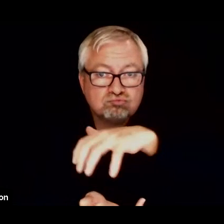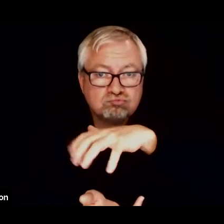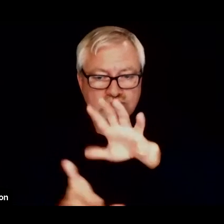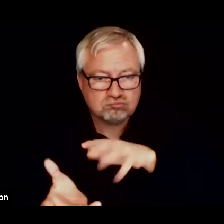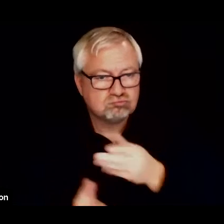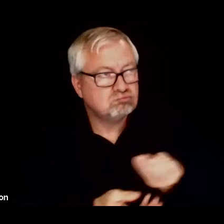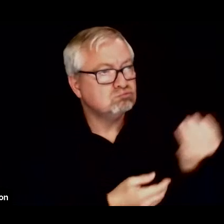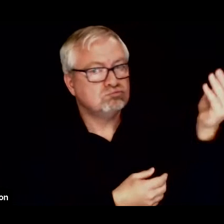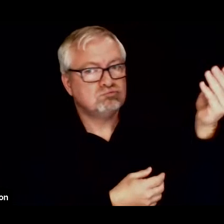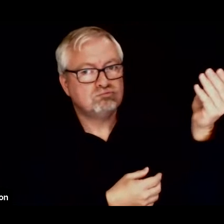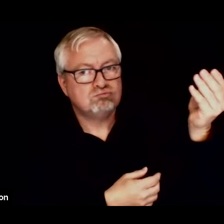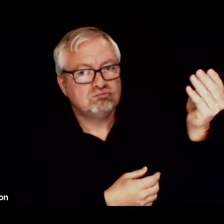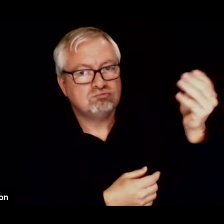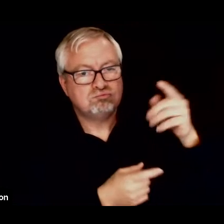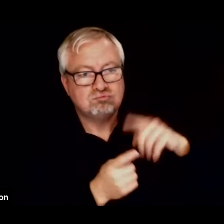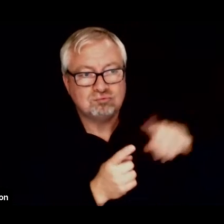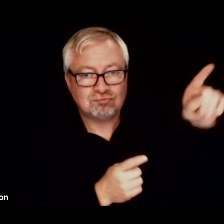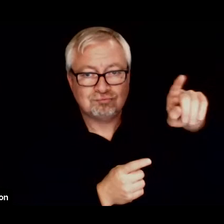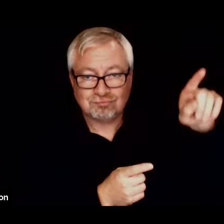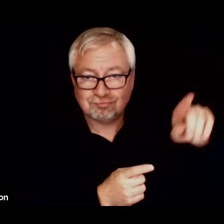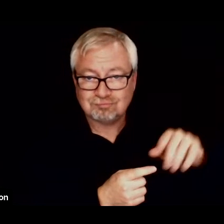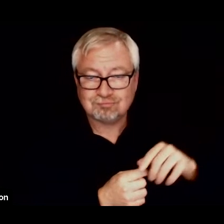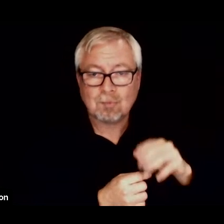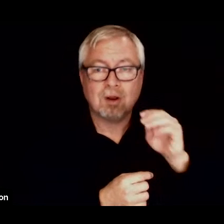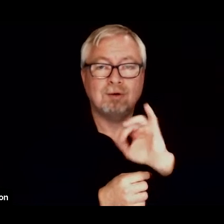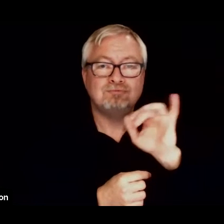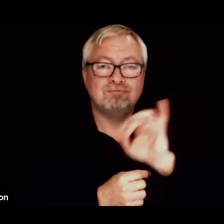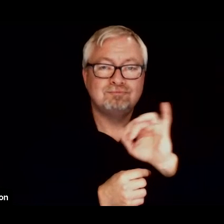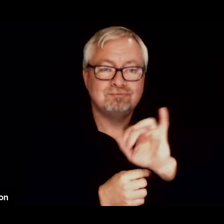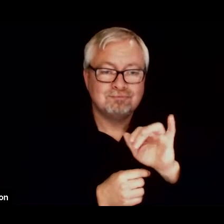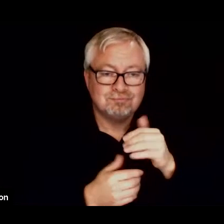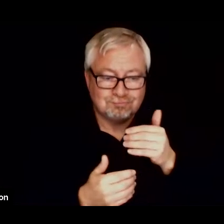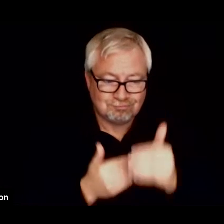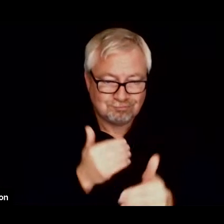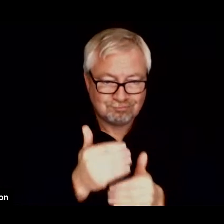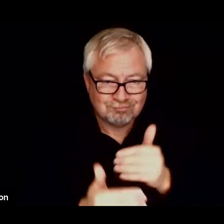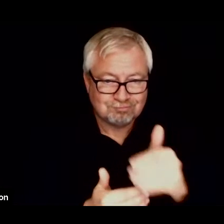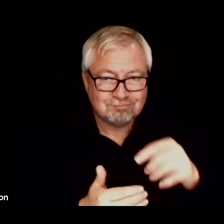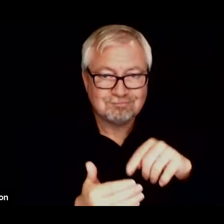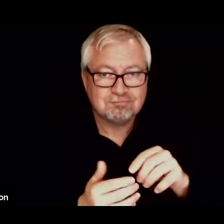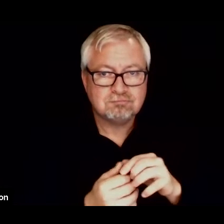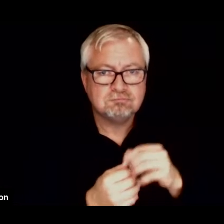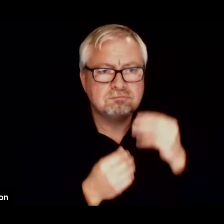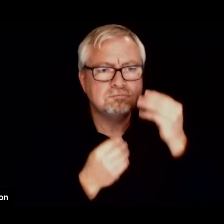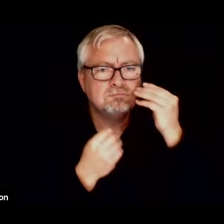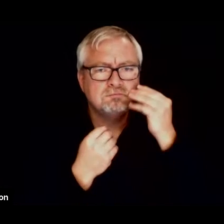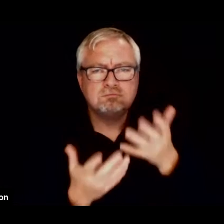proof of vaccine um in terms of the information personal information that the state will collect